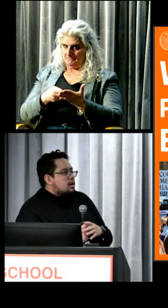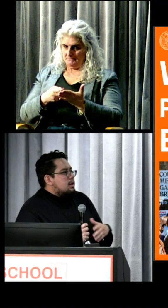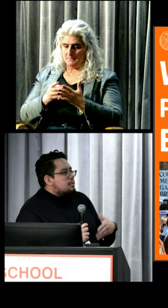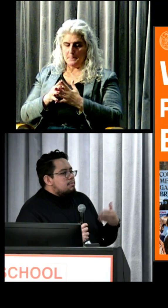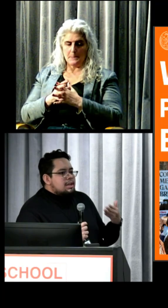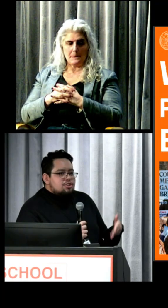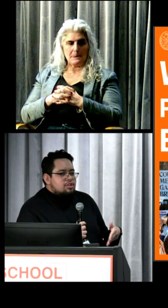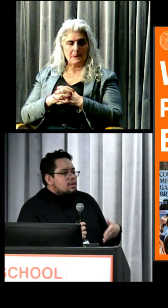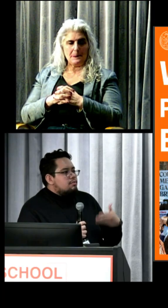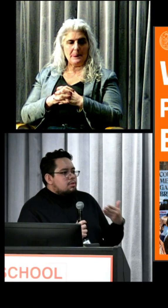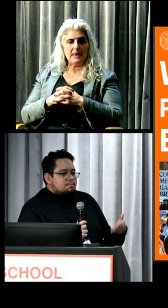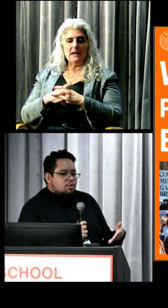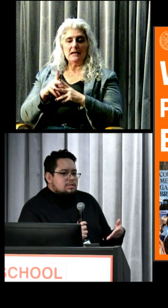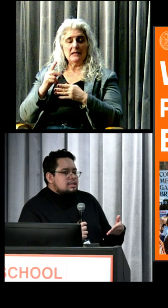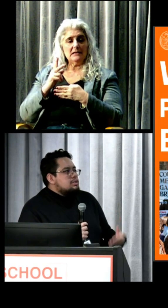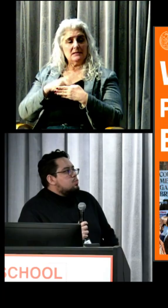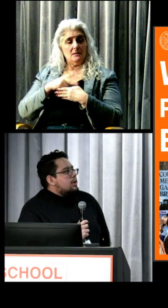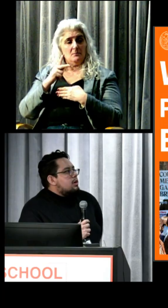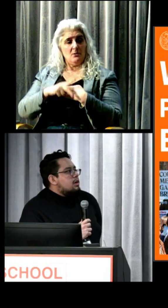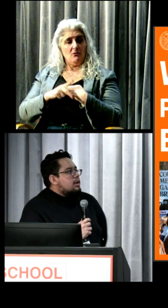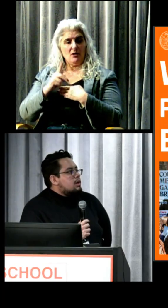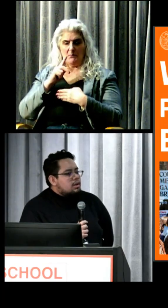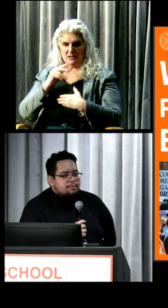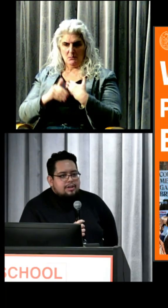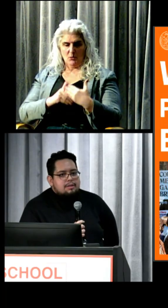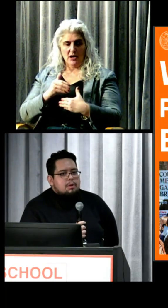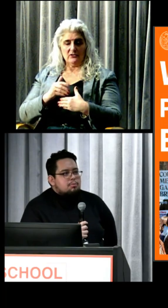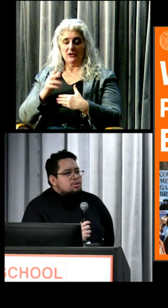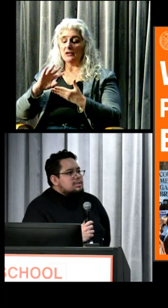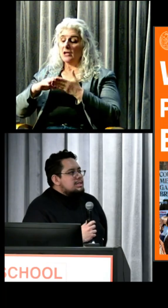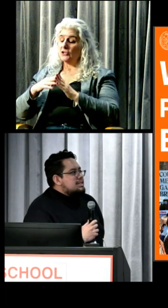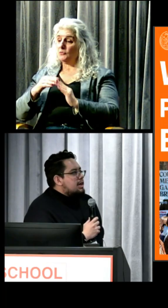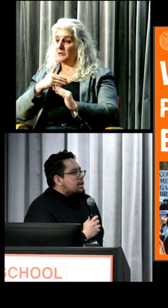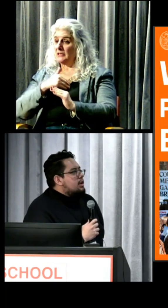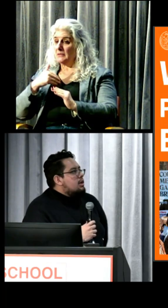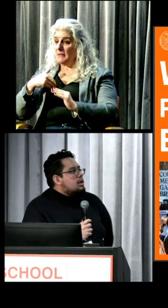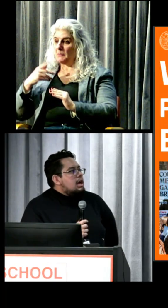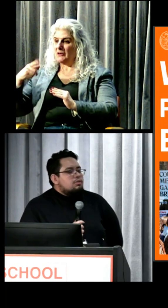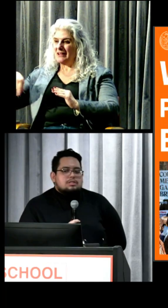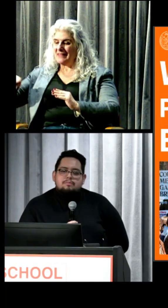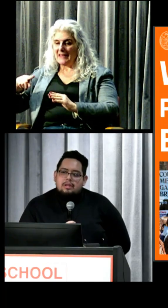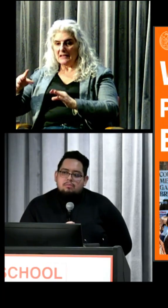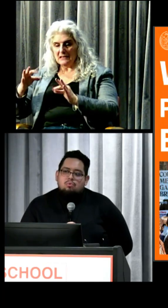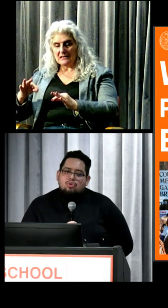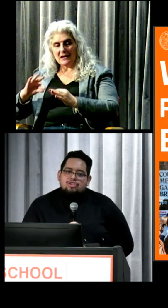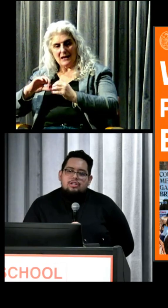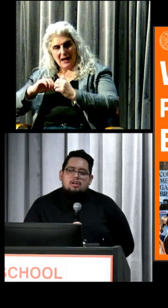For one thing, they're fantastic testers because they're in it to win it, they're there, and